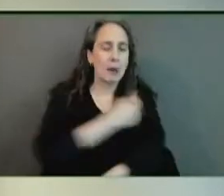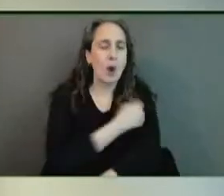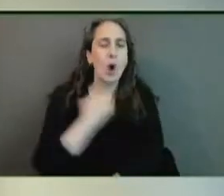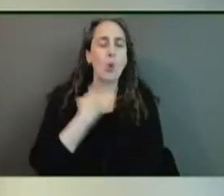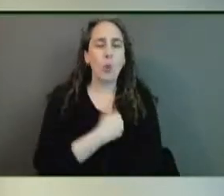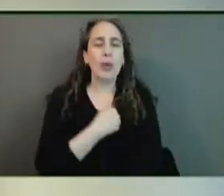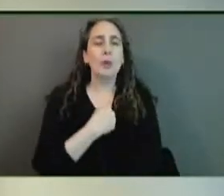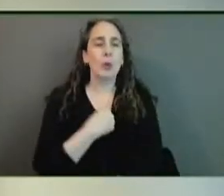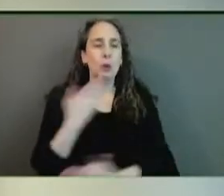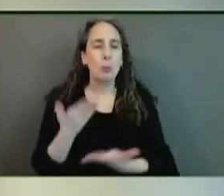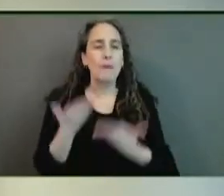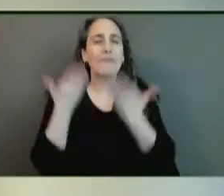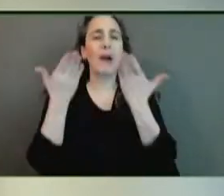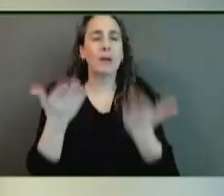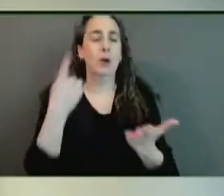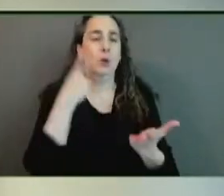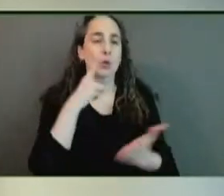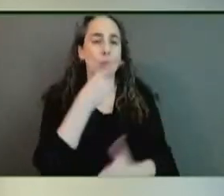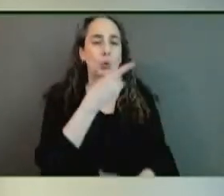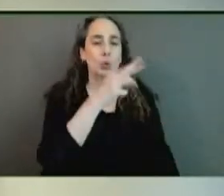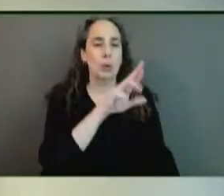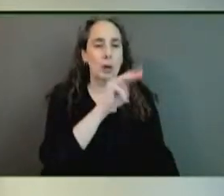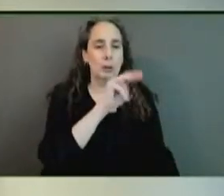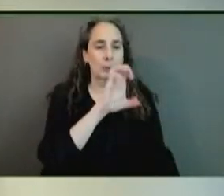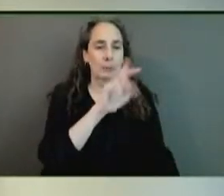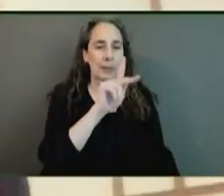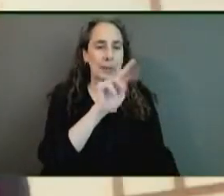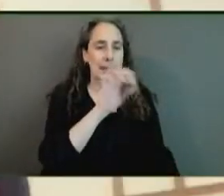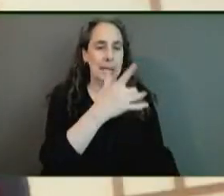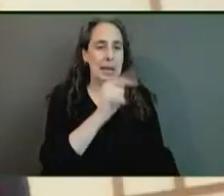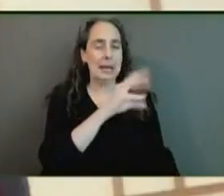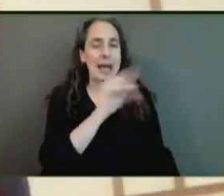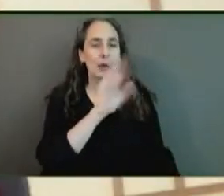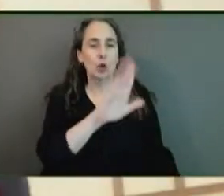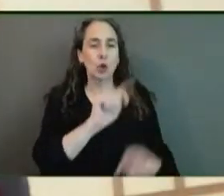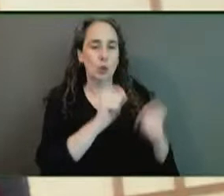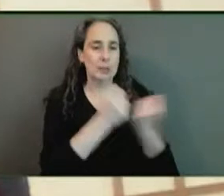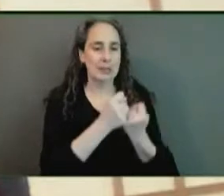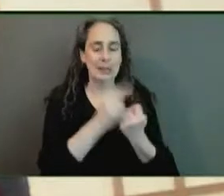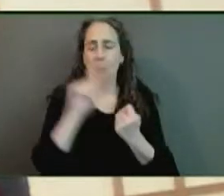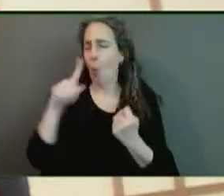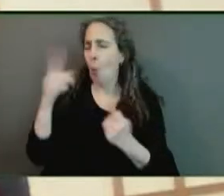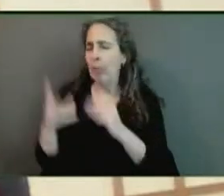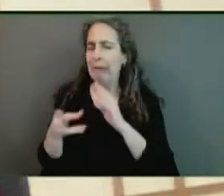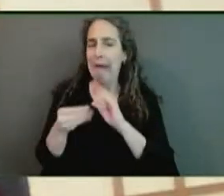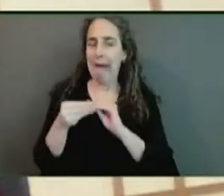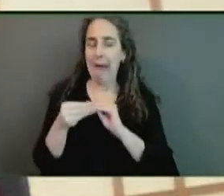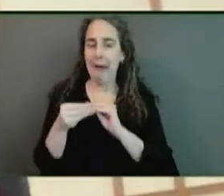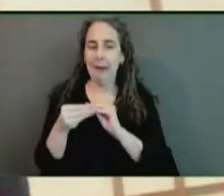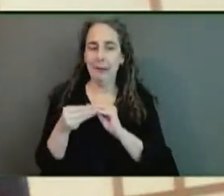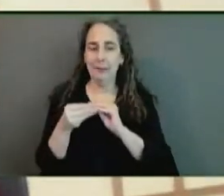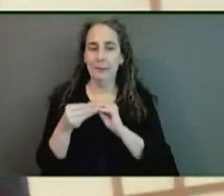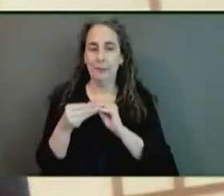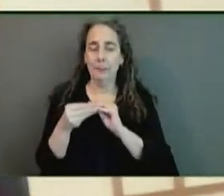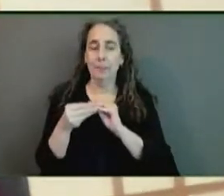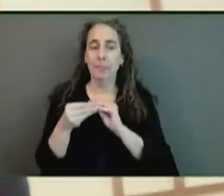was a need for mandate, we would provide the recommendations to